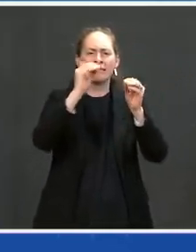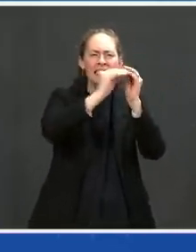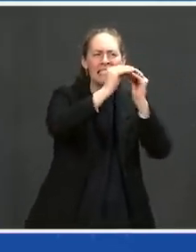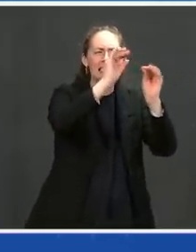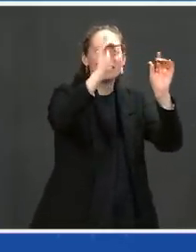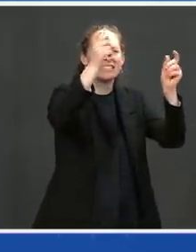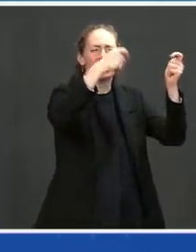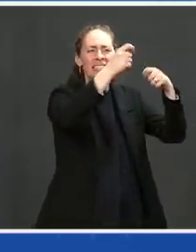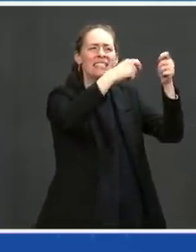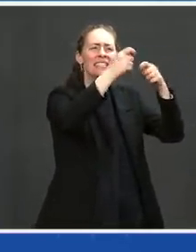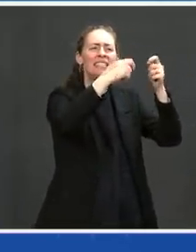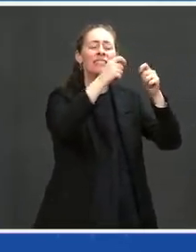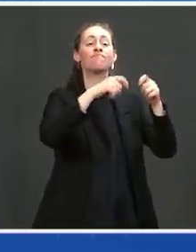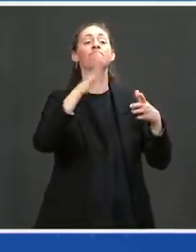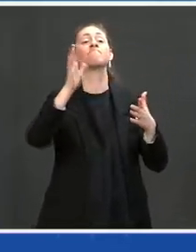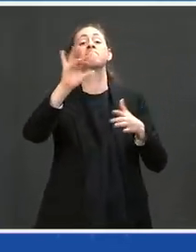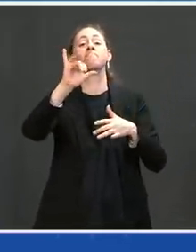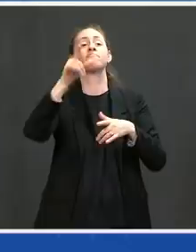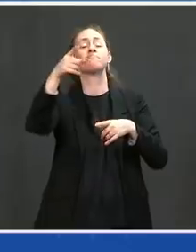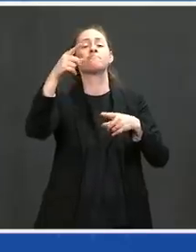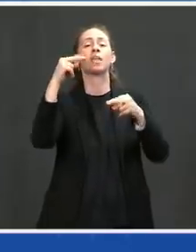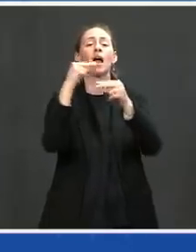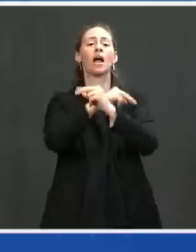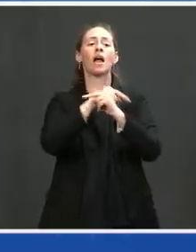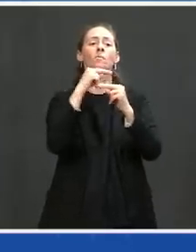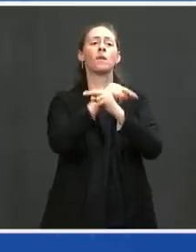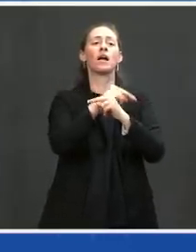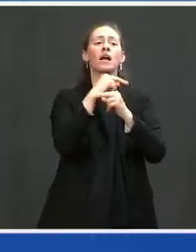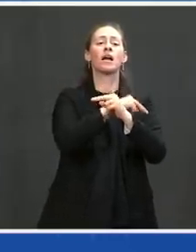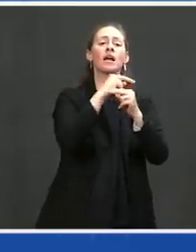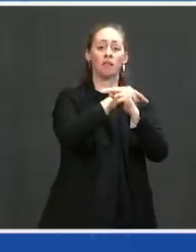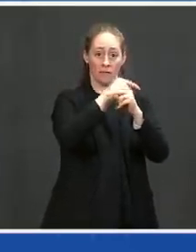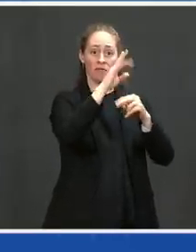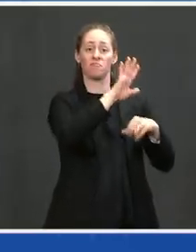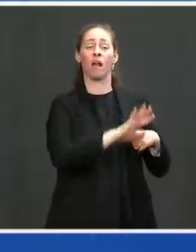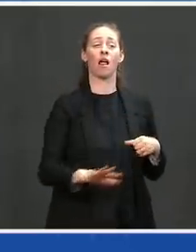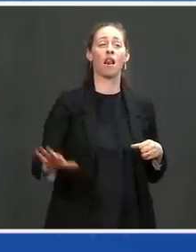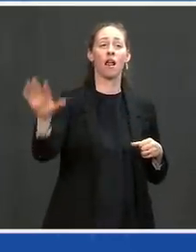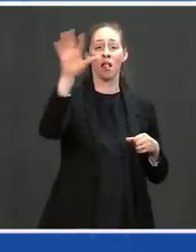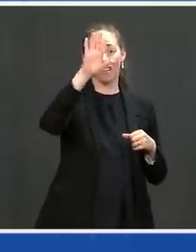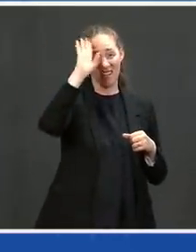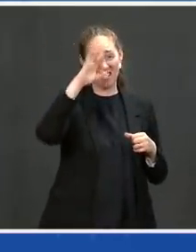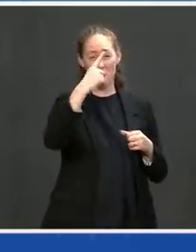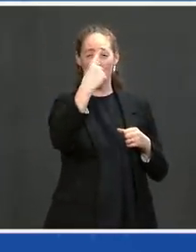and major roads are in poor condition. That's 186,000 miles of highway.